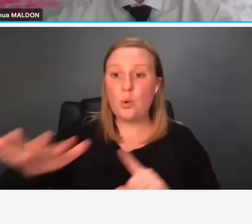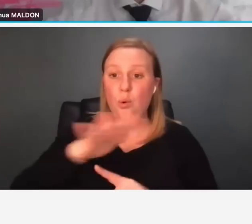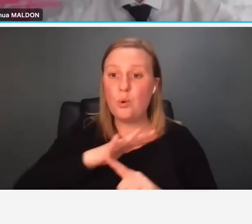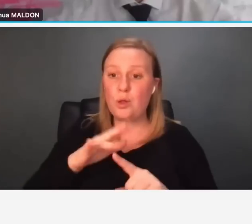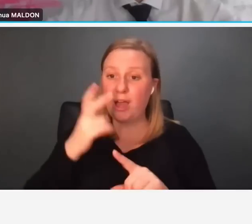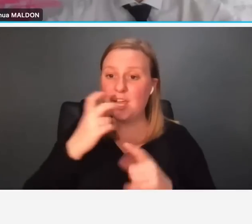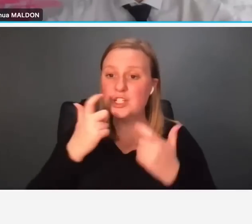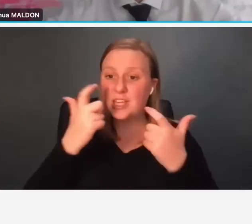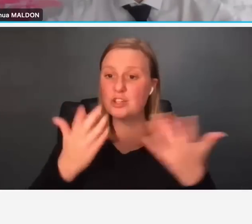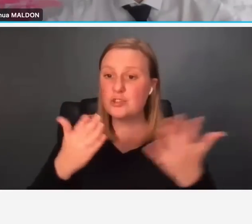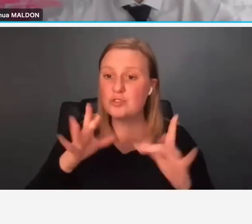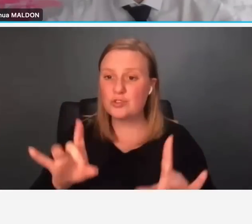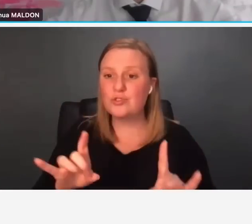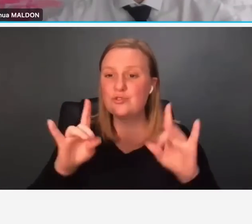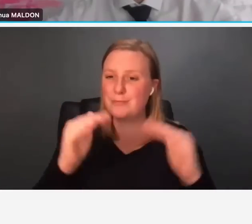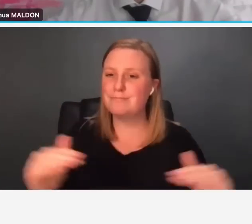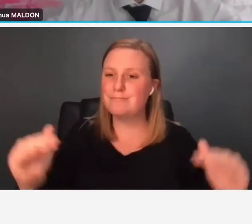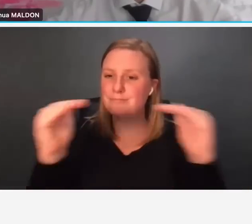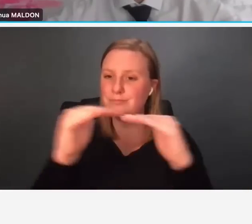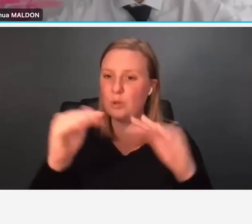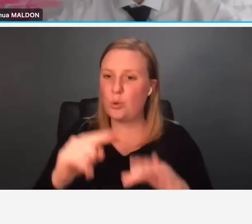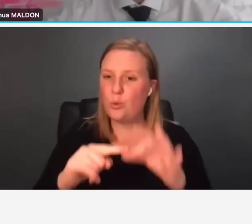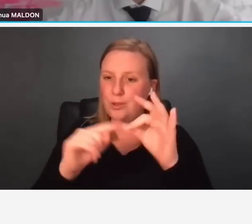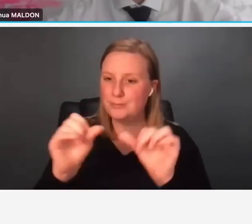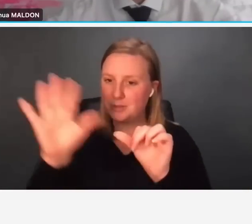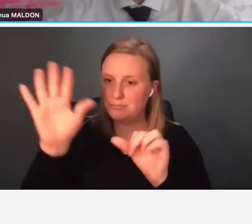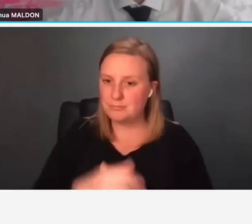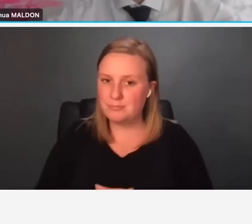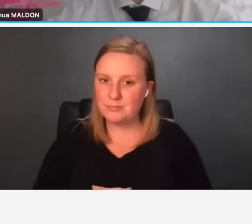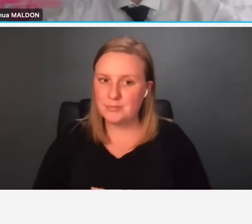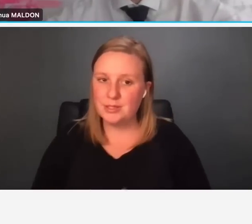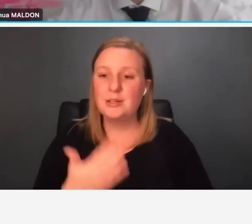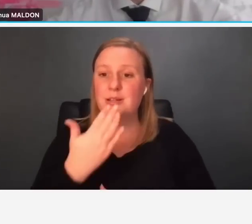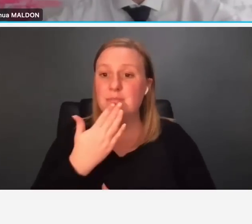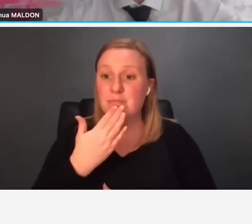So I really encourage everyone to participate in the public consultation and please have your say